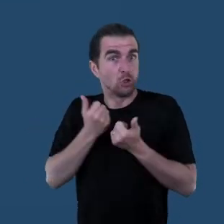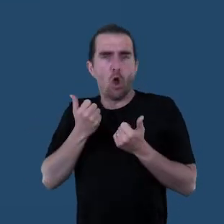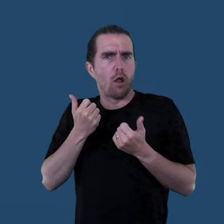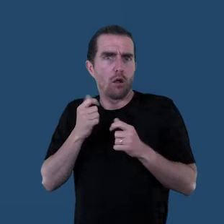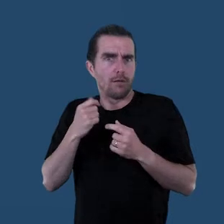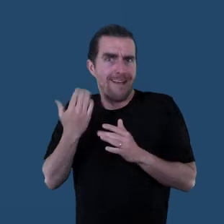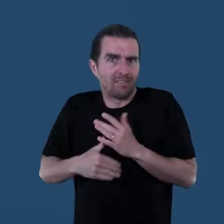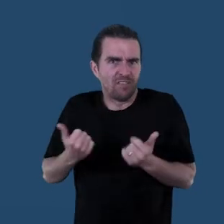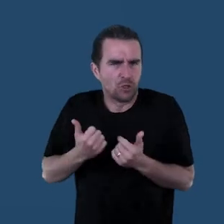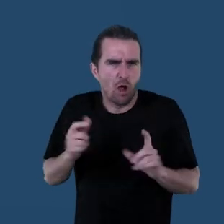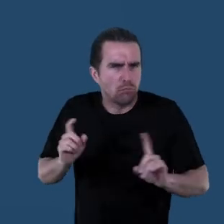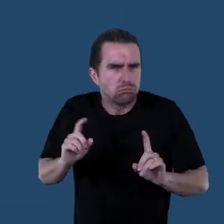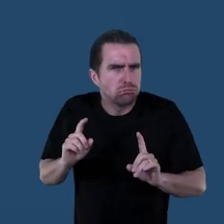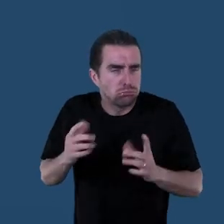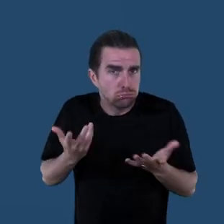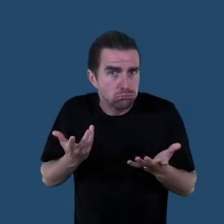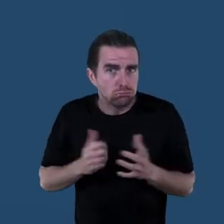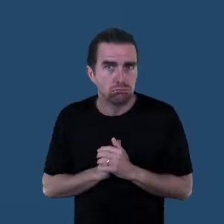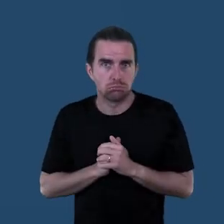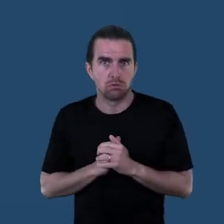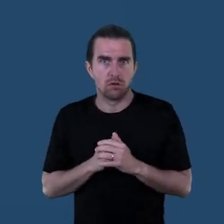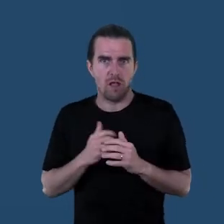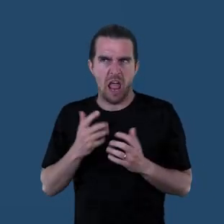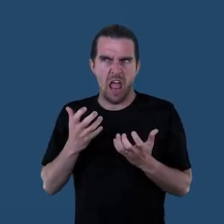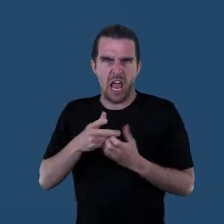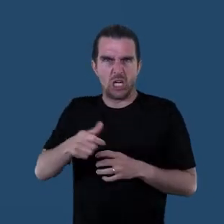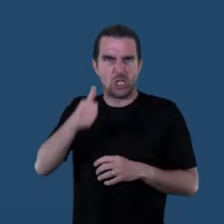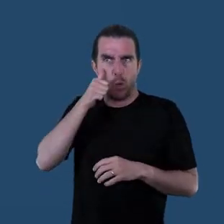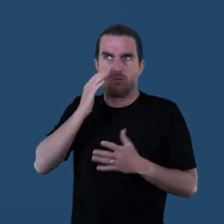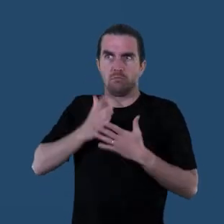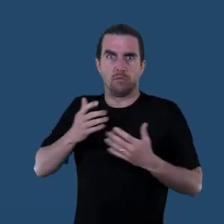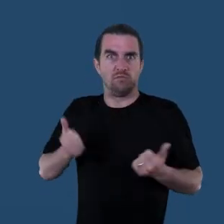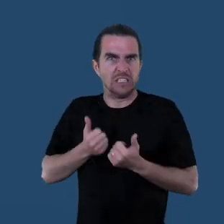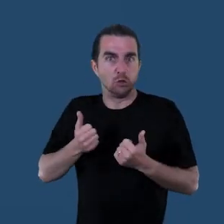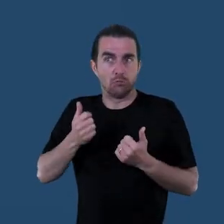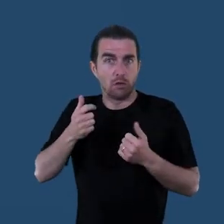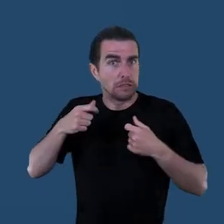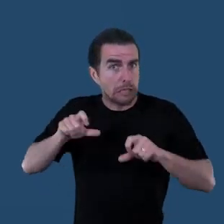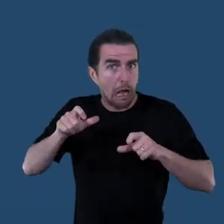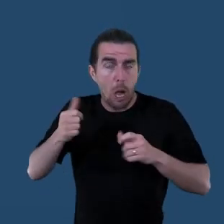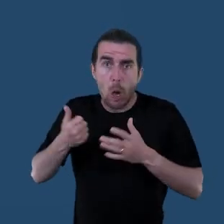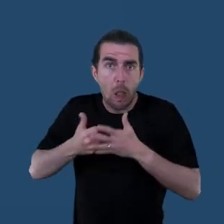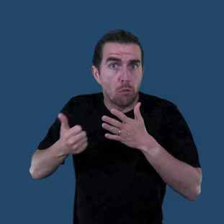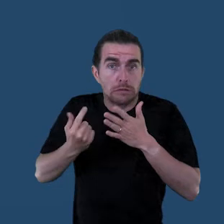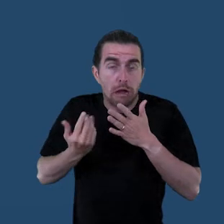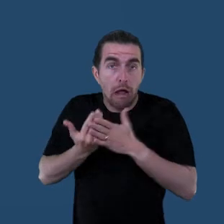I guess it feels to me like, well, how would you know when it's finished I suppose is the sort of follow-up, isn't it?